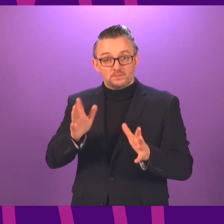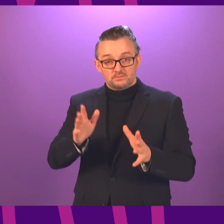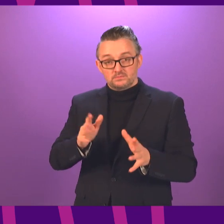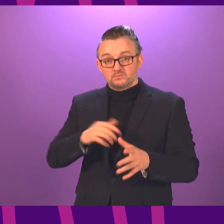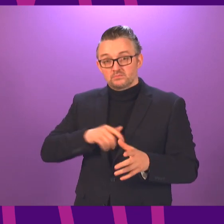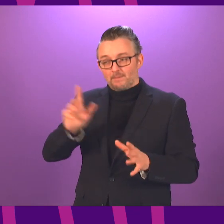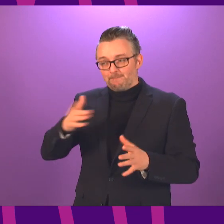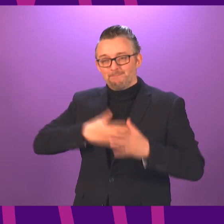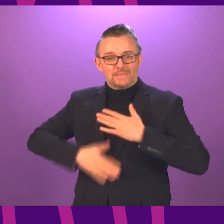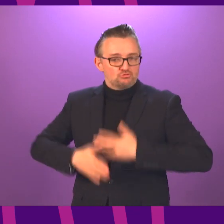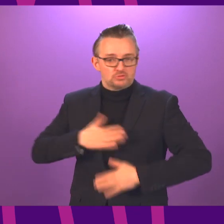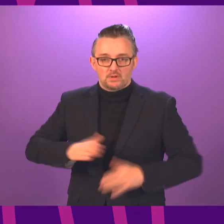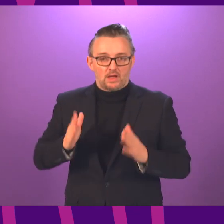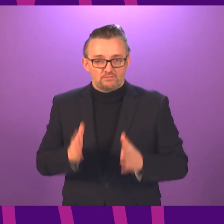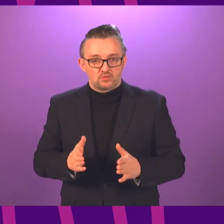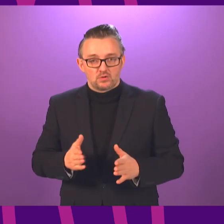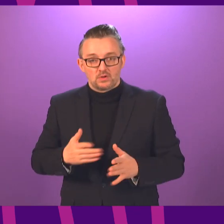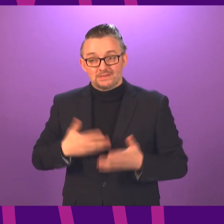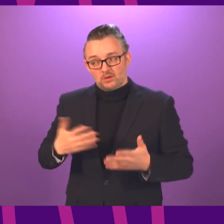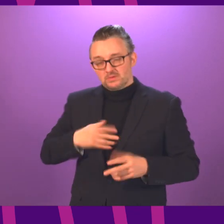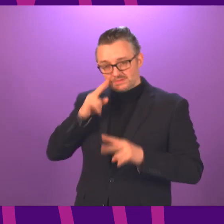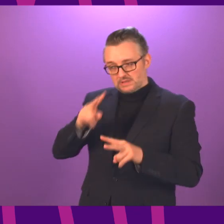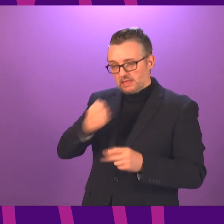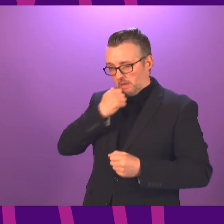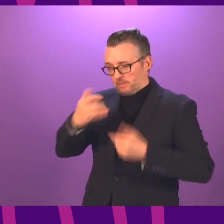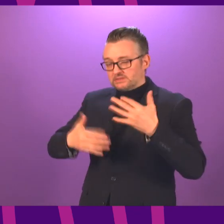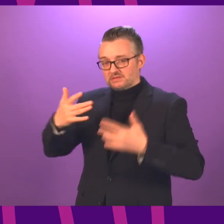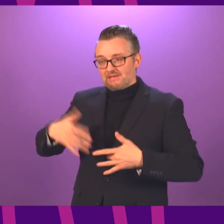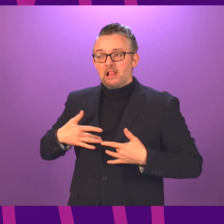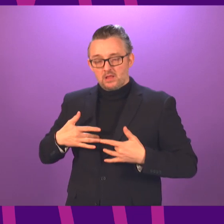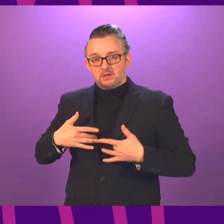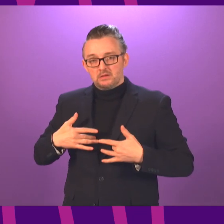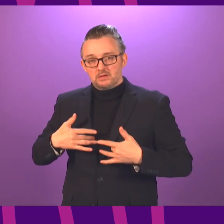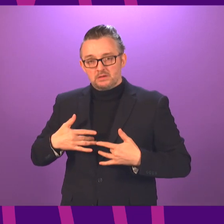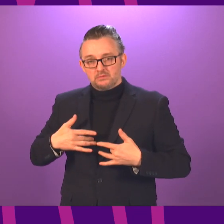doubt that we now have much firmer grounds for optimism that vaccination, and the other